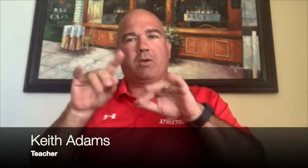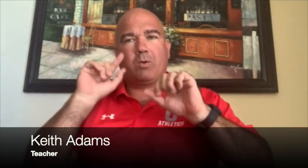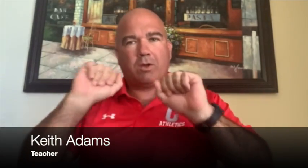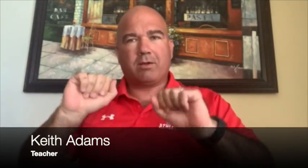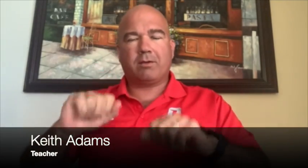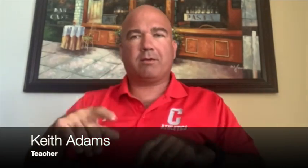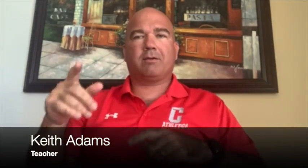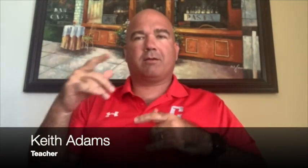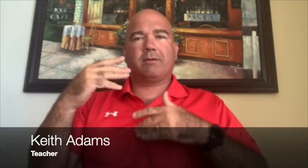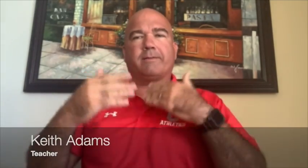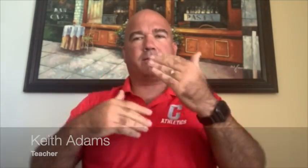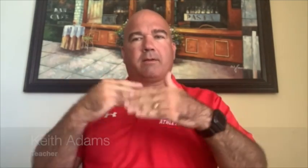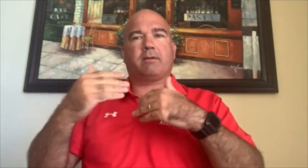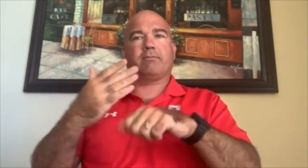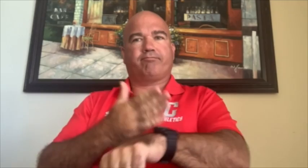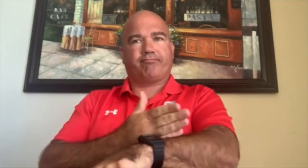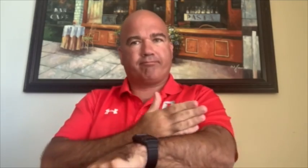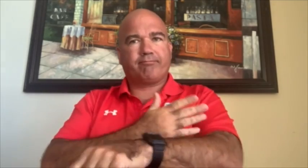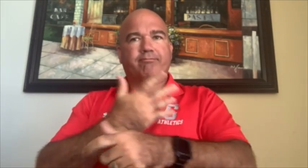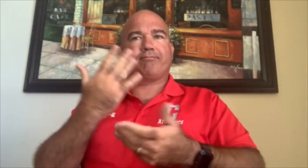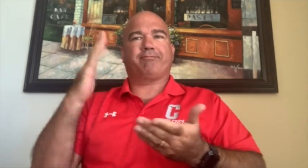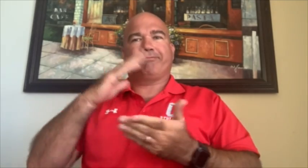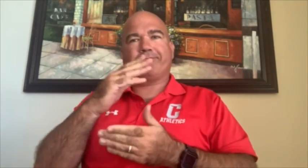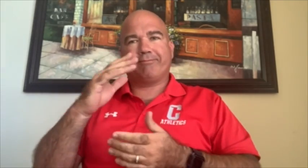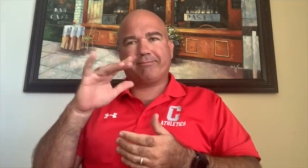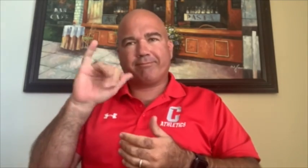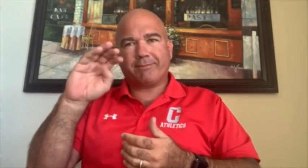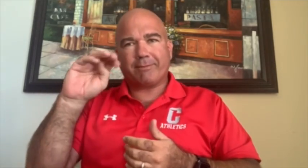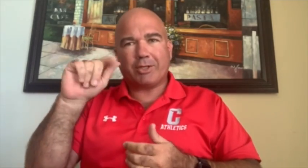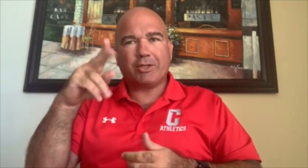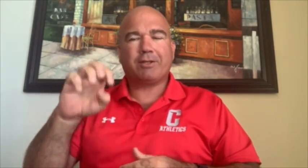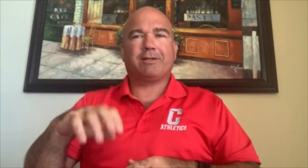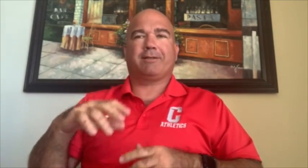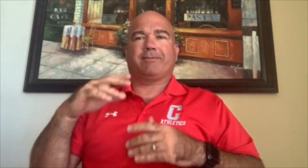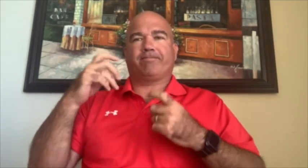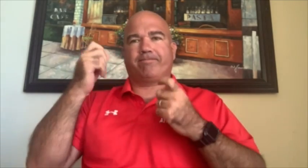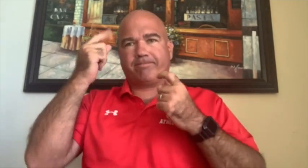An individual that has really made some nice improvements with